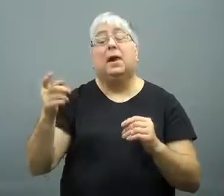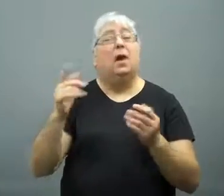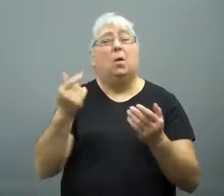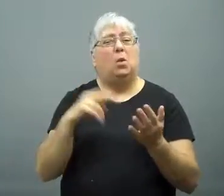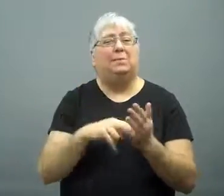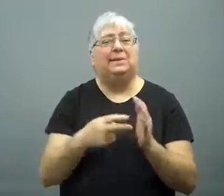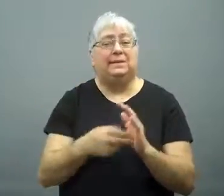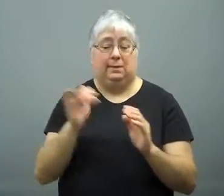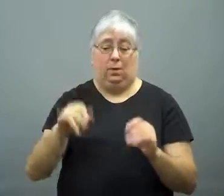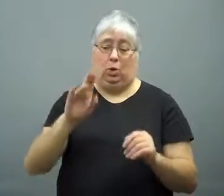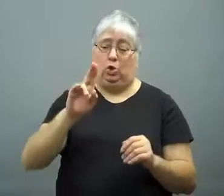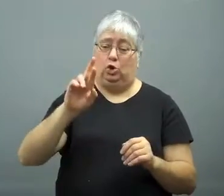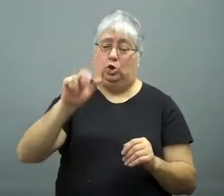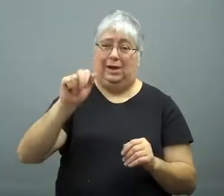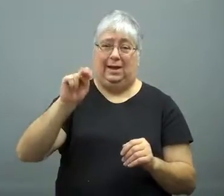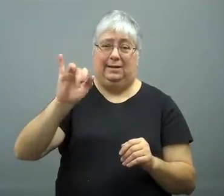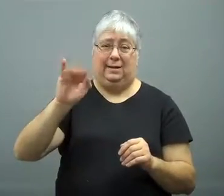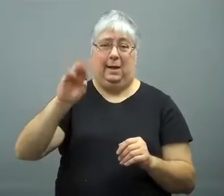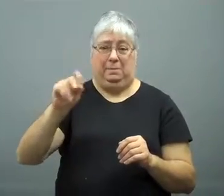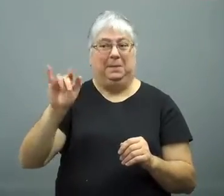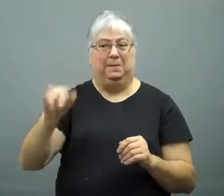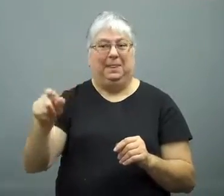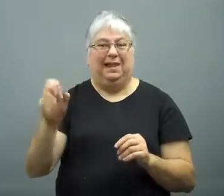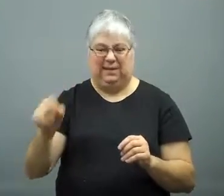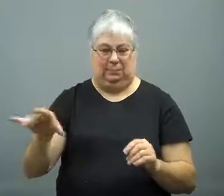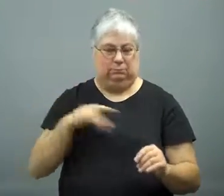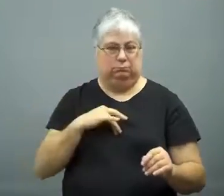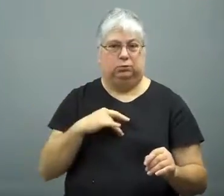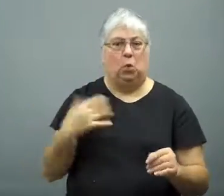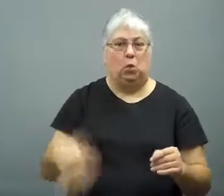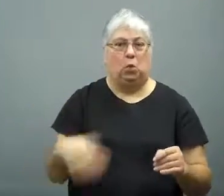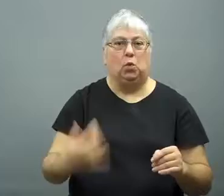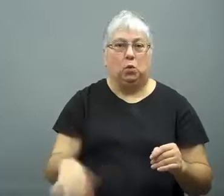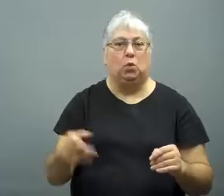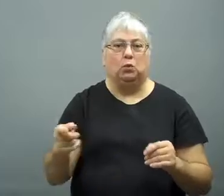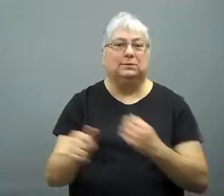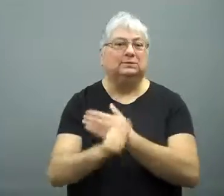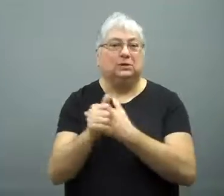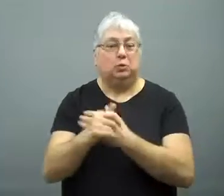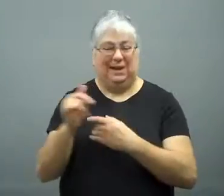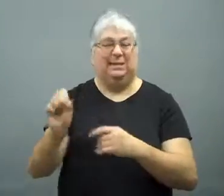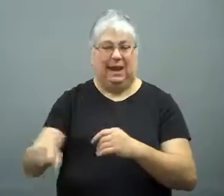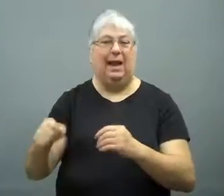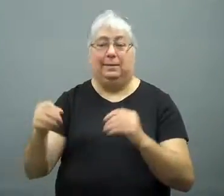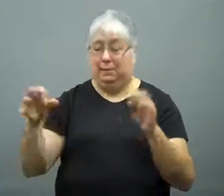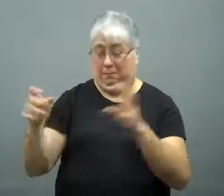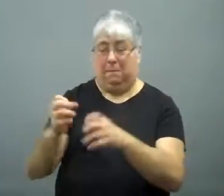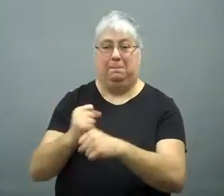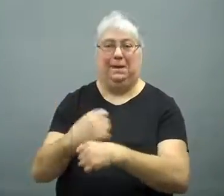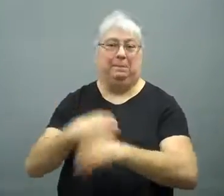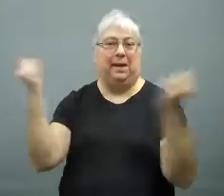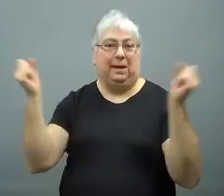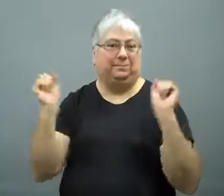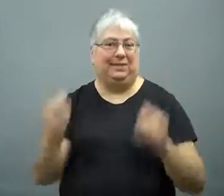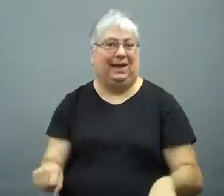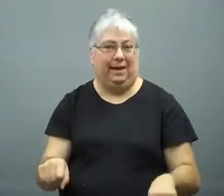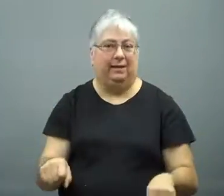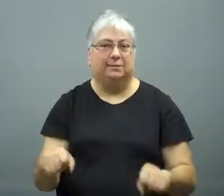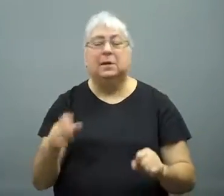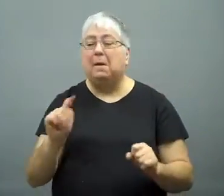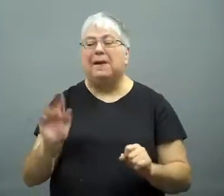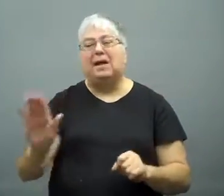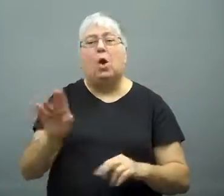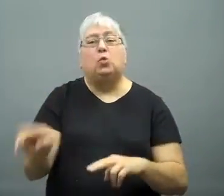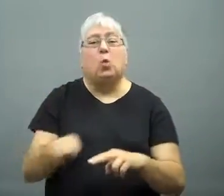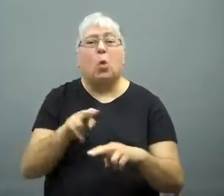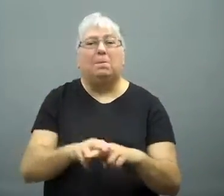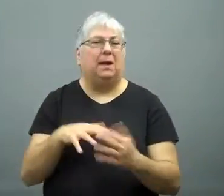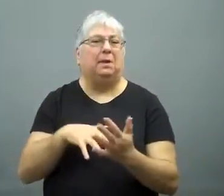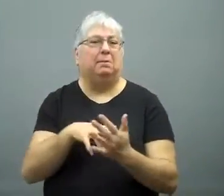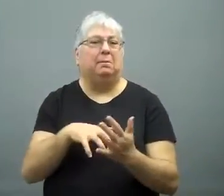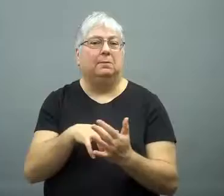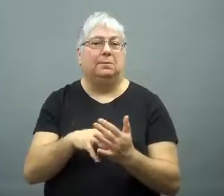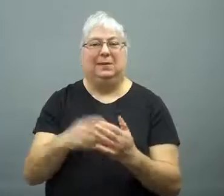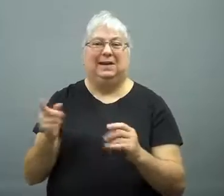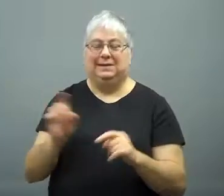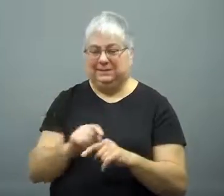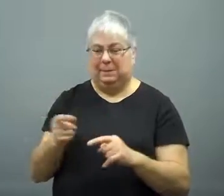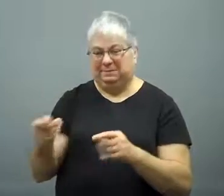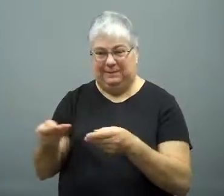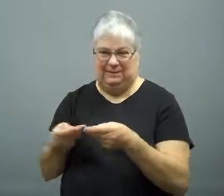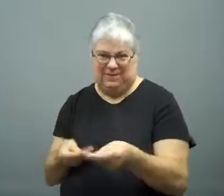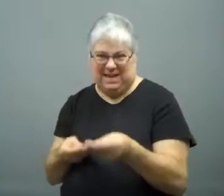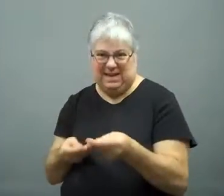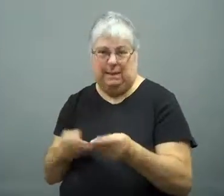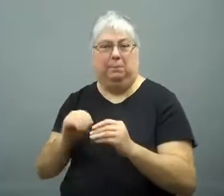Uranium is one of the components for a nuclear bomb.